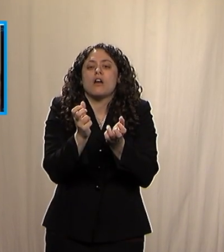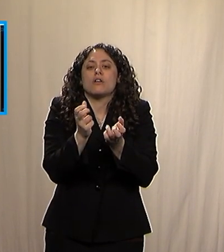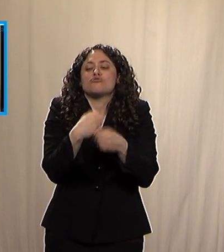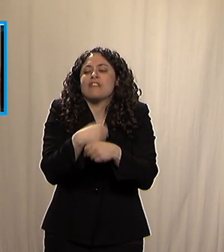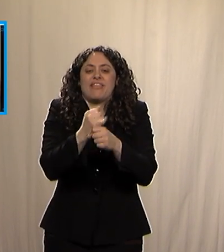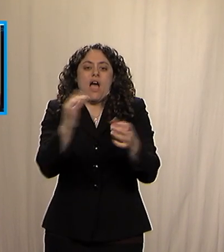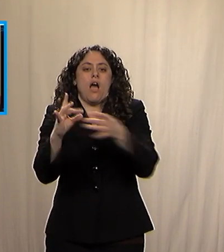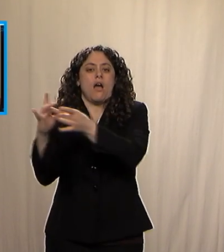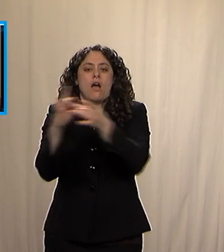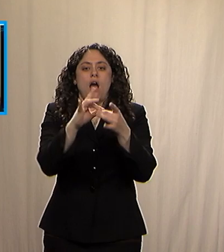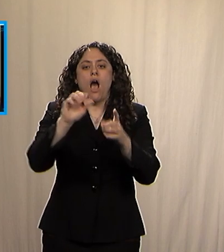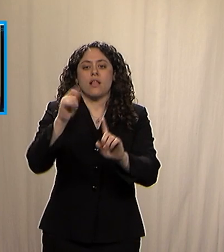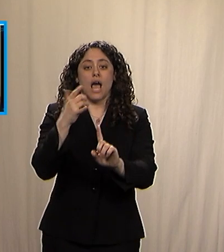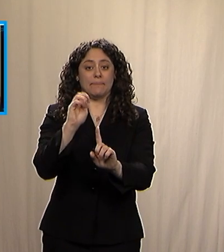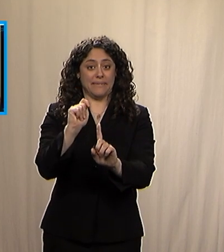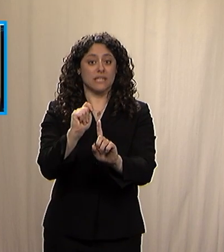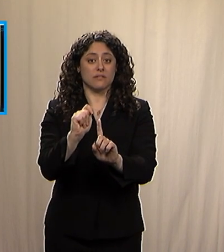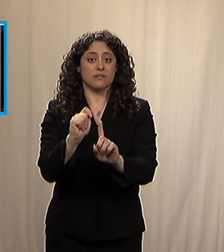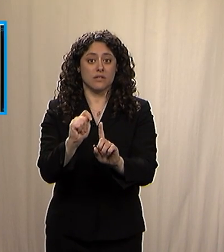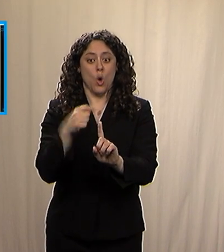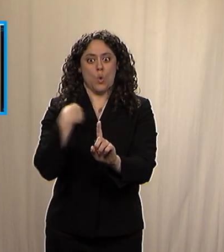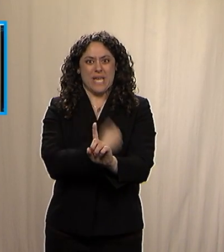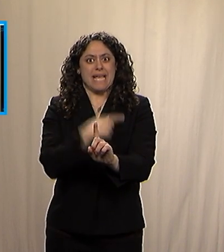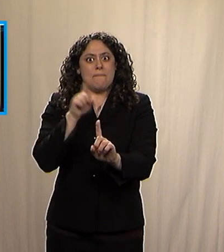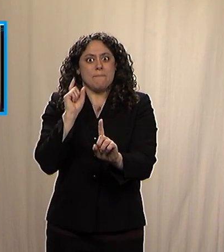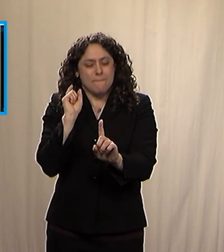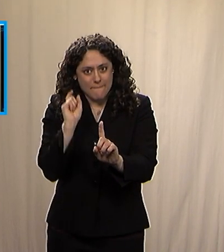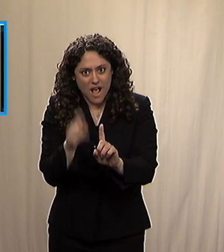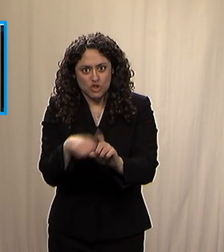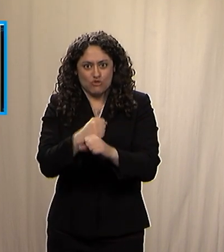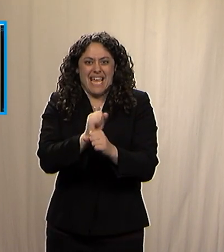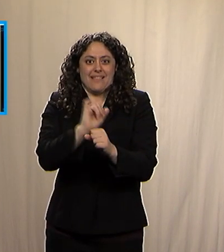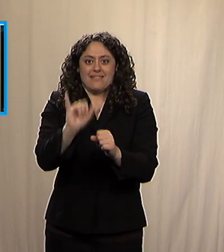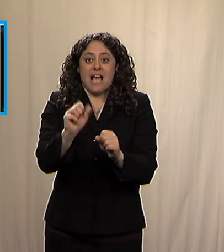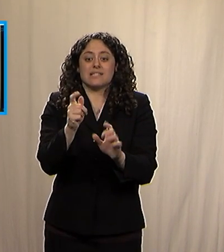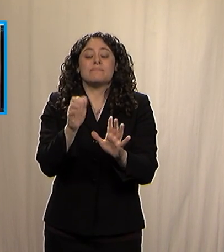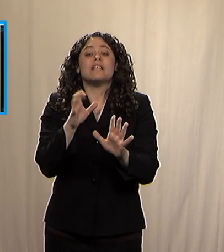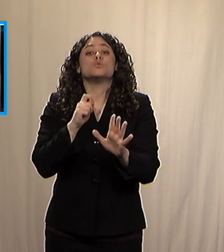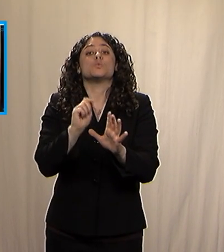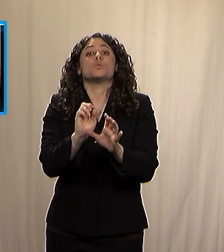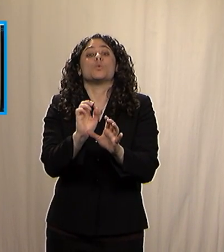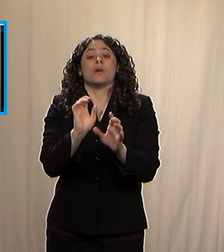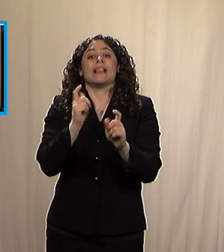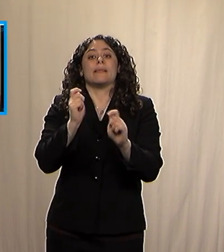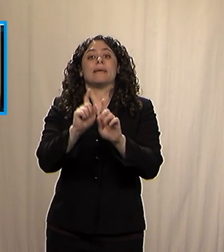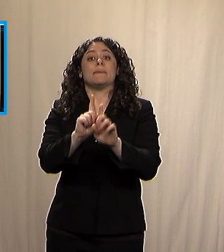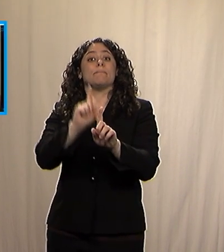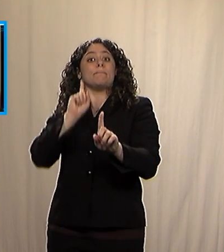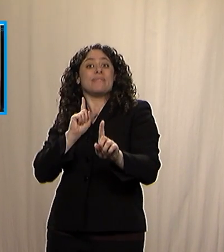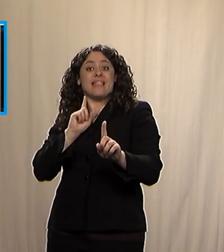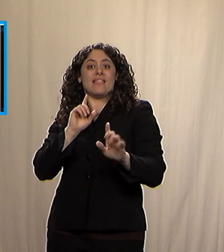And I think that's where we need to create the space to get out of the way. That's where we would pull back the presentation of self